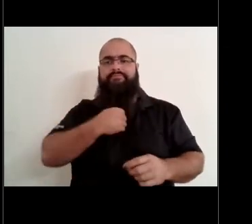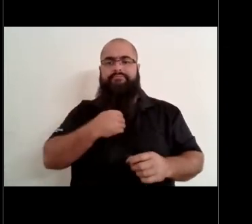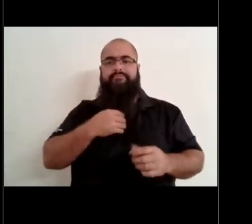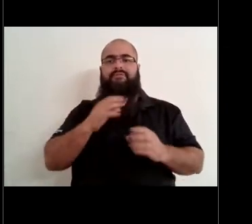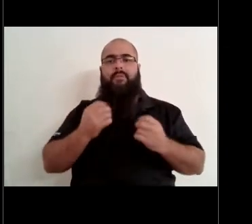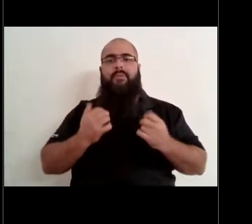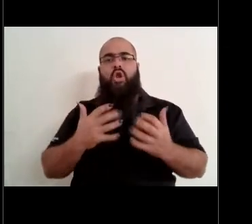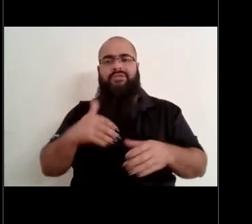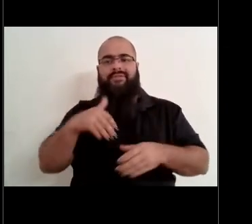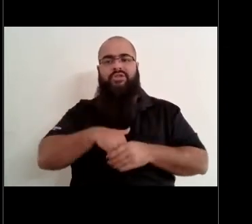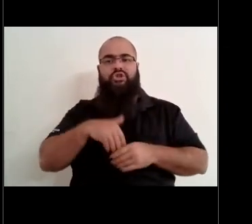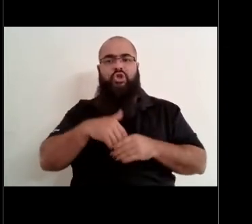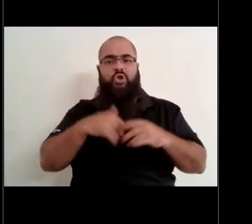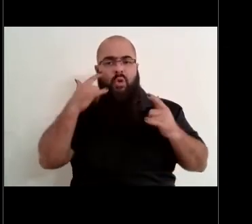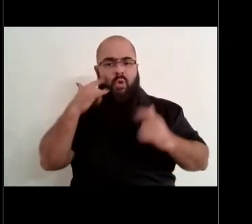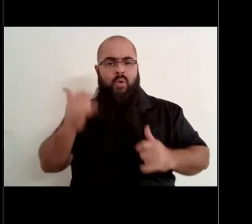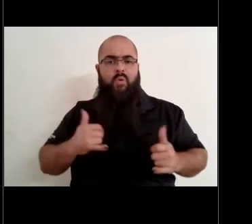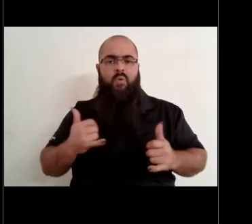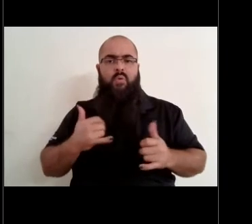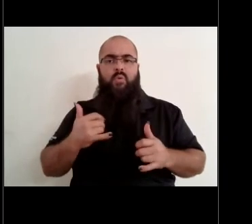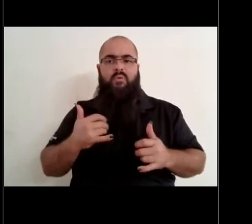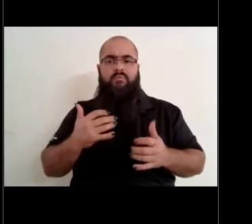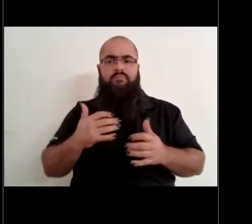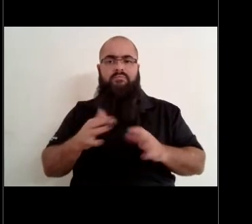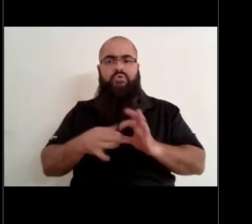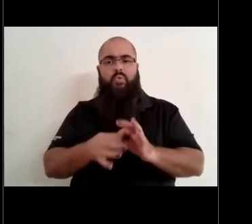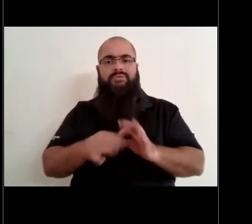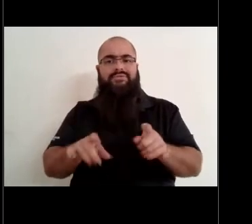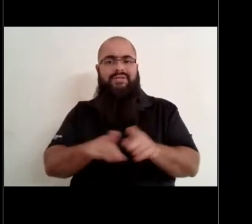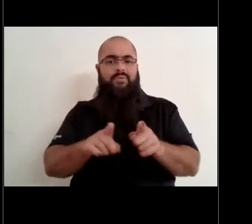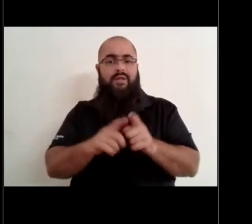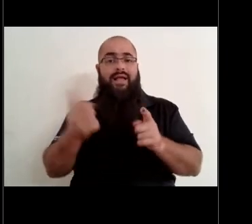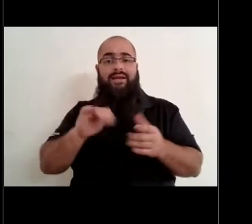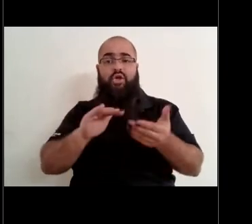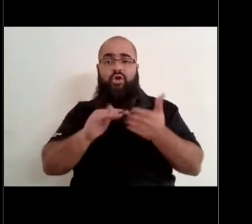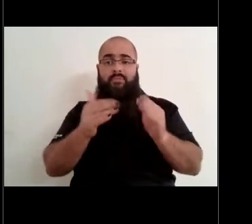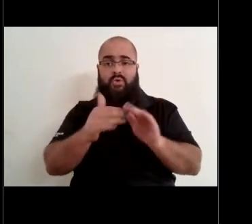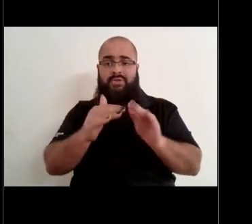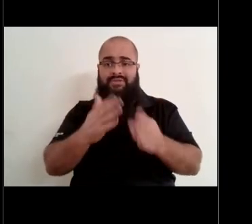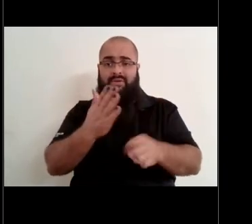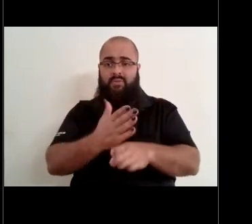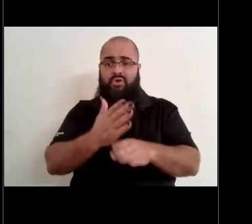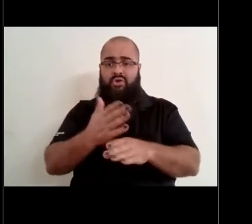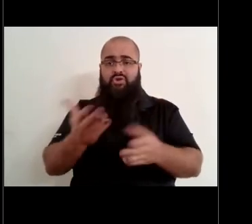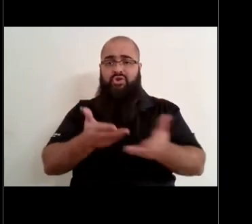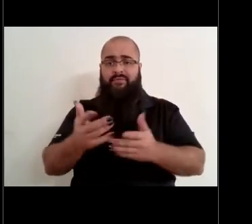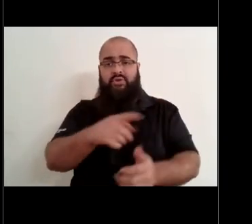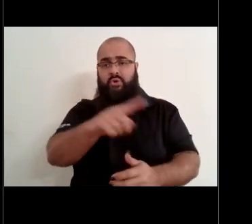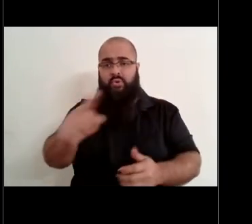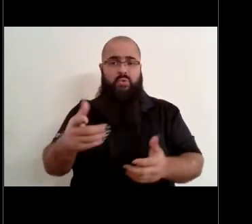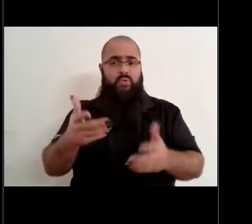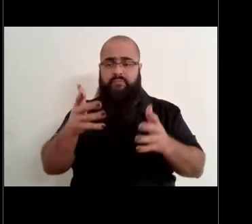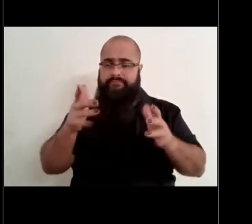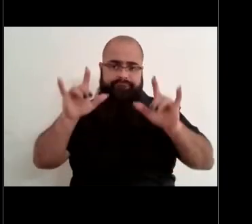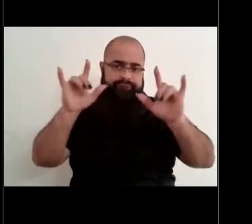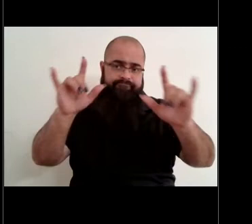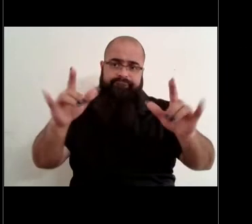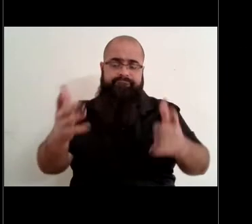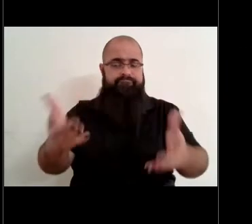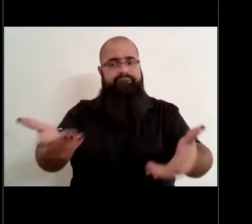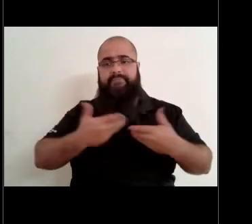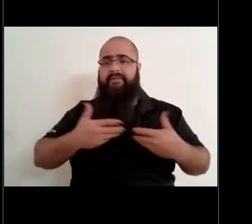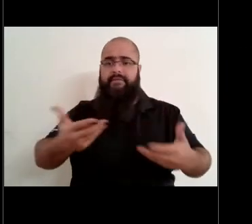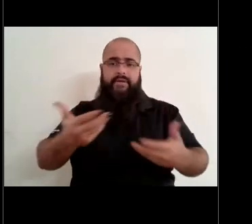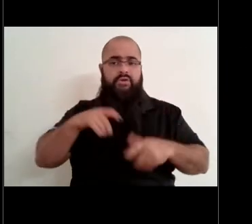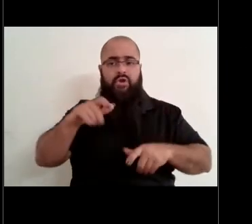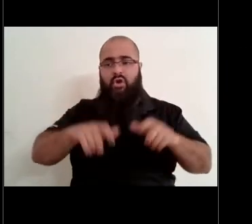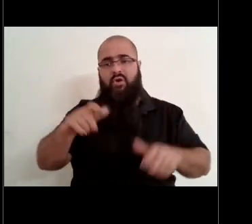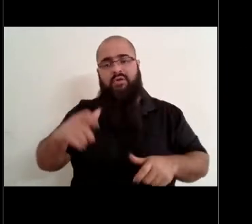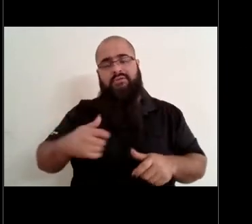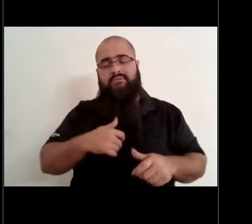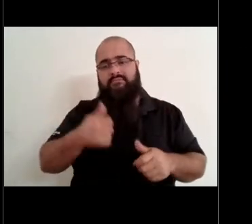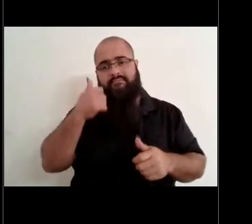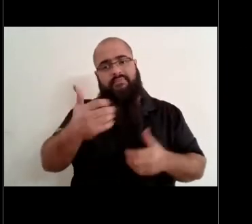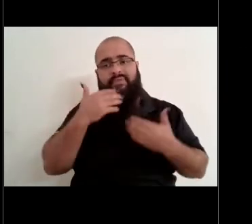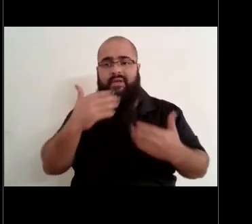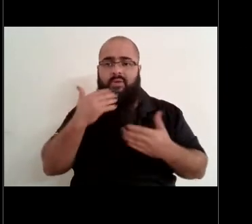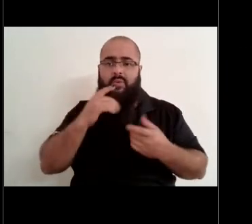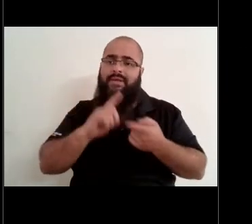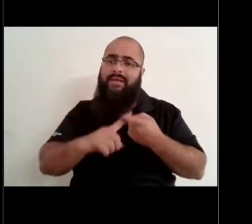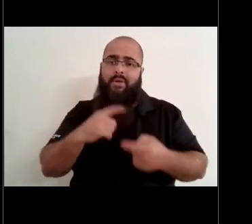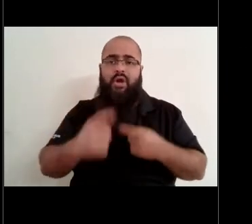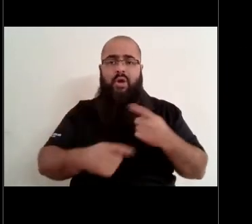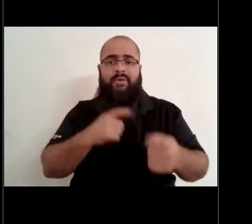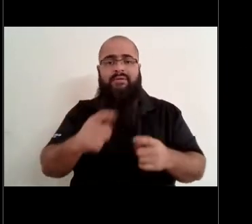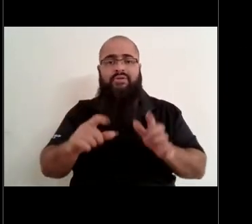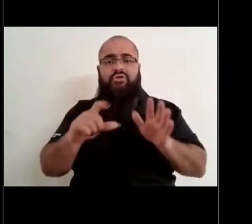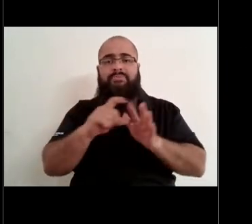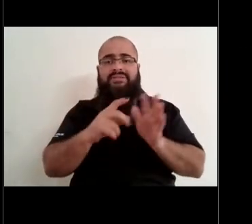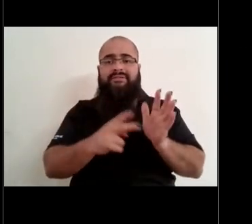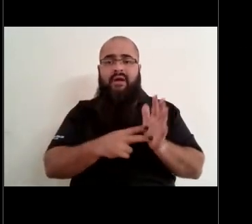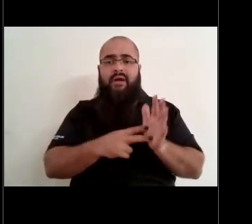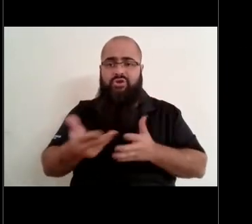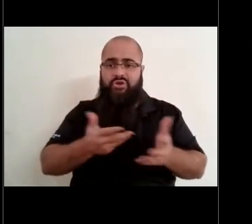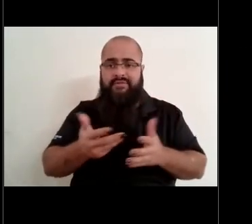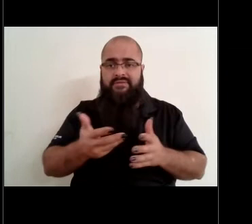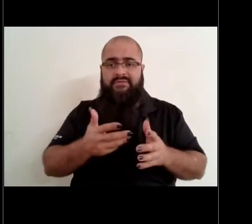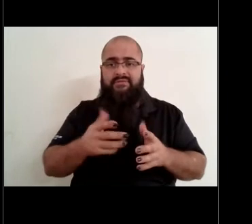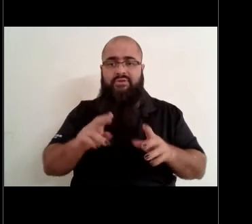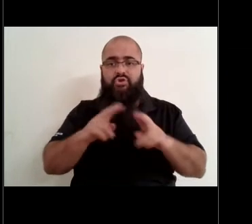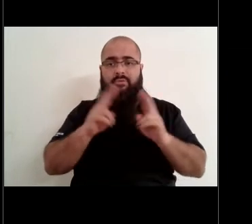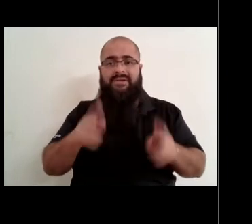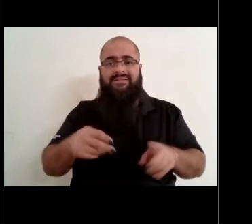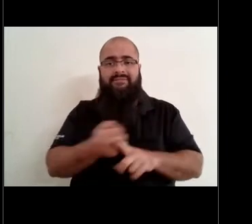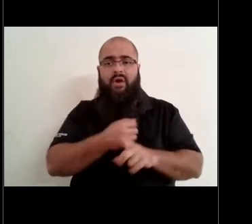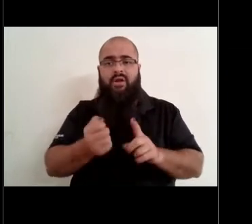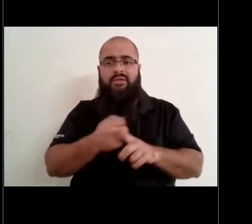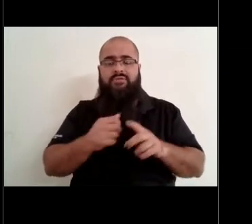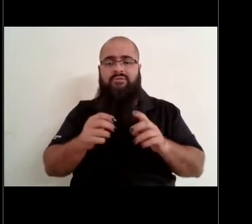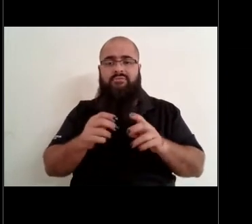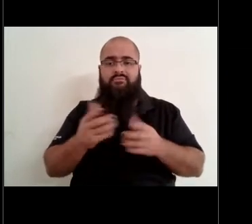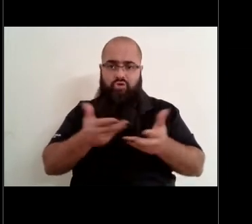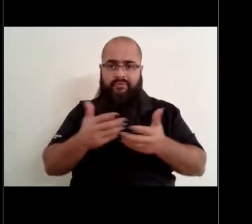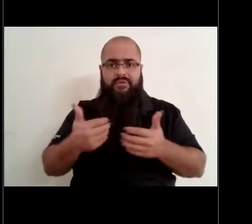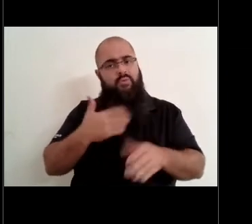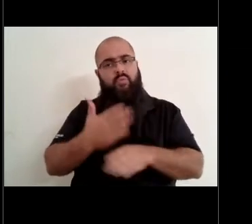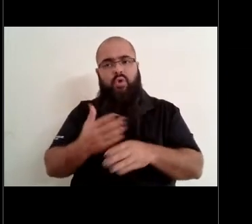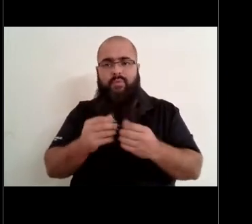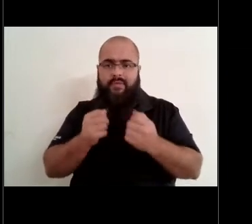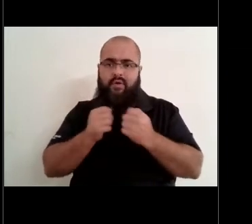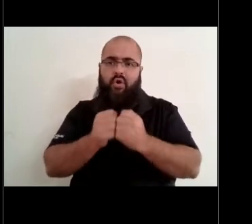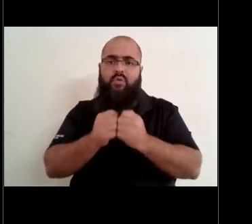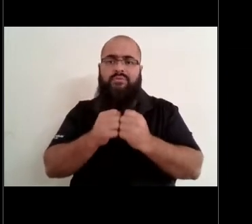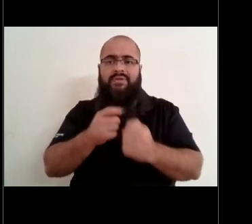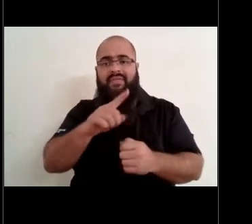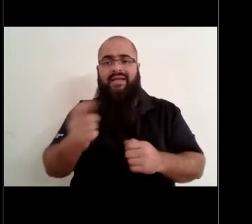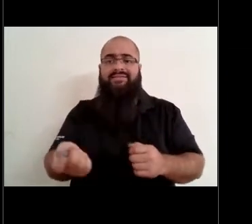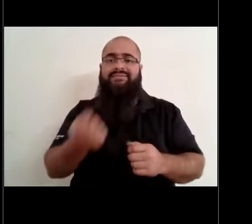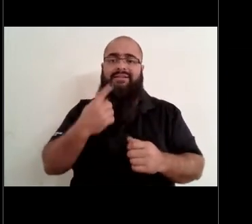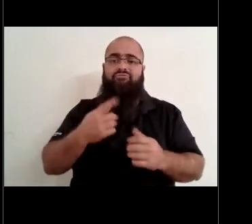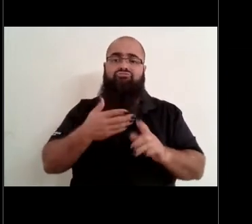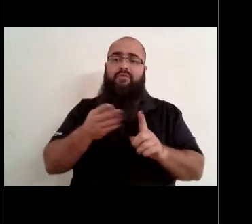and can we assist with family settlement?